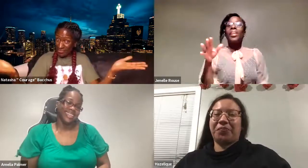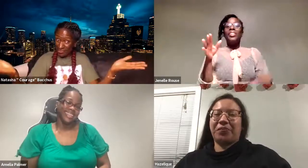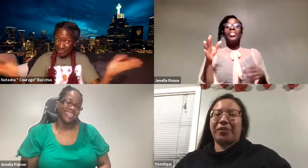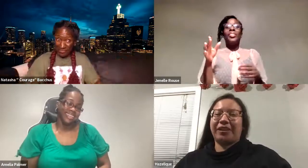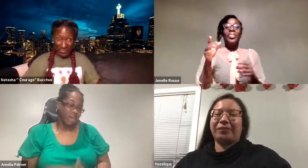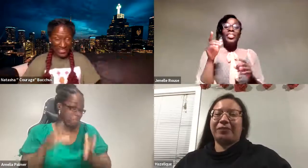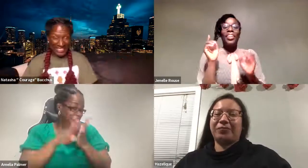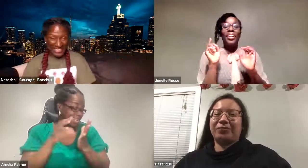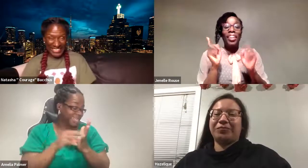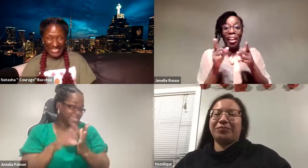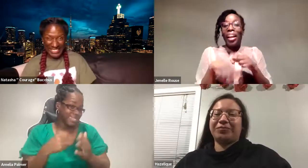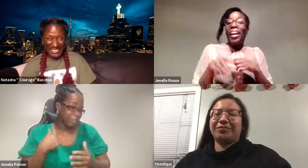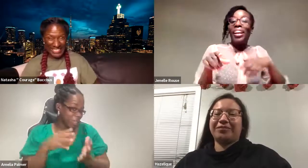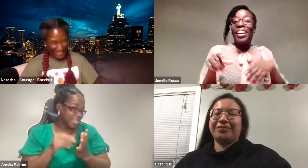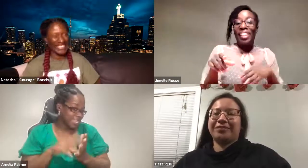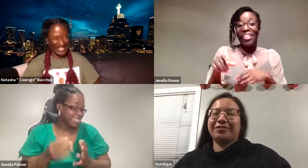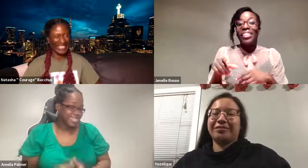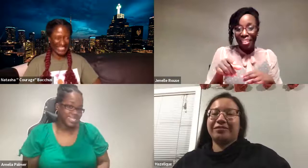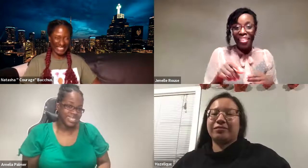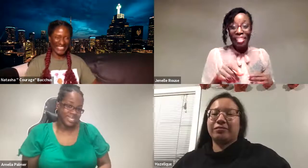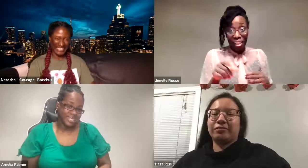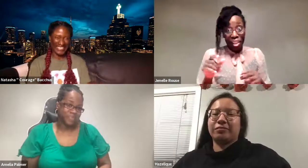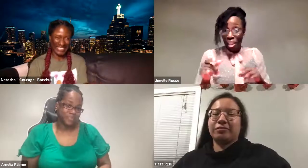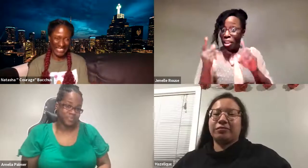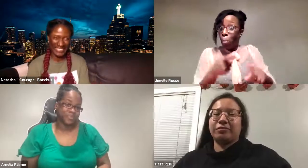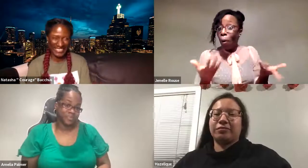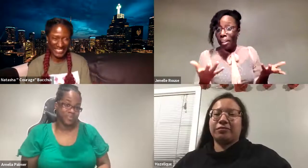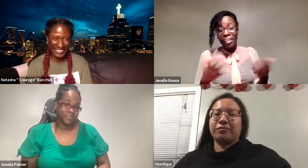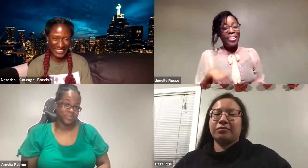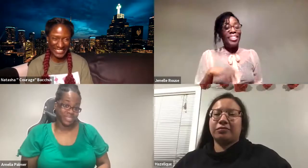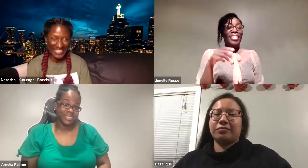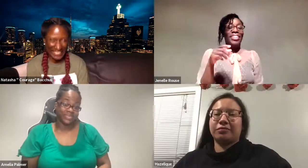go ahead, i'm learning says amelia. i'm learning from you jenelle